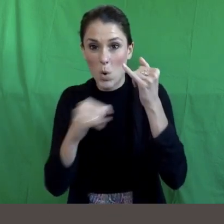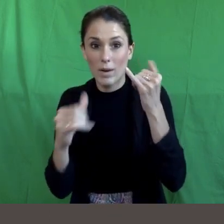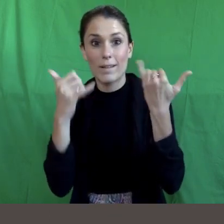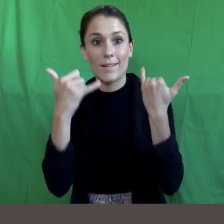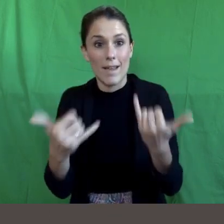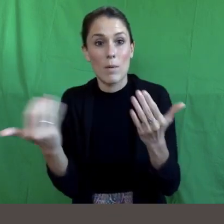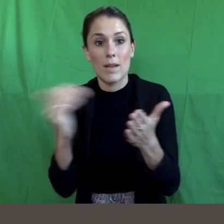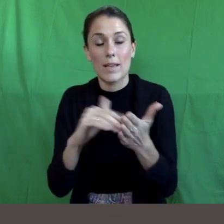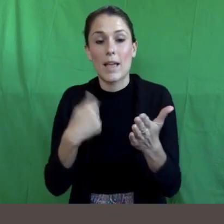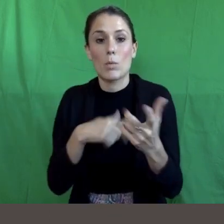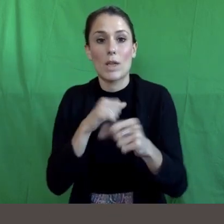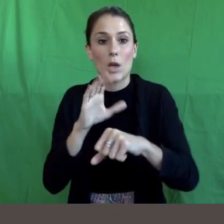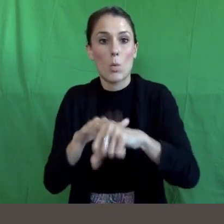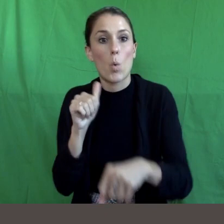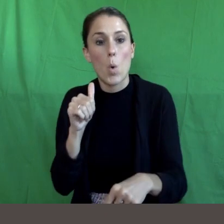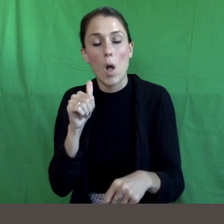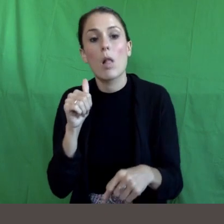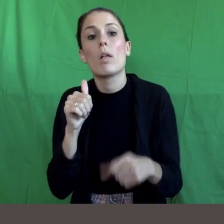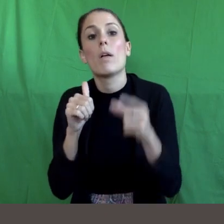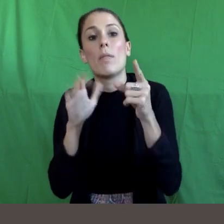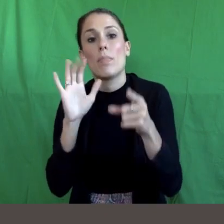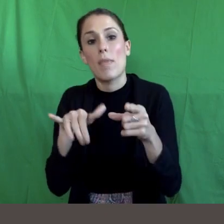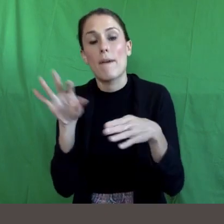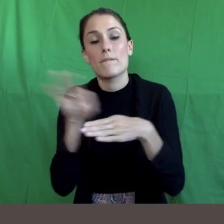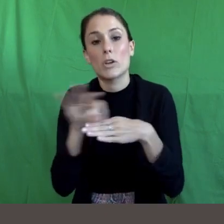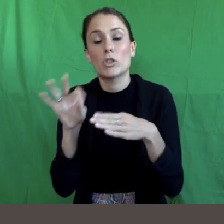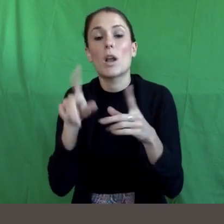We define the digits and letters and once more, we can actually call this generator function